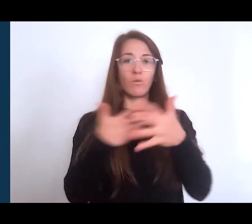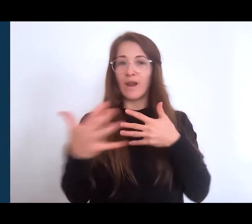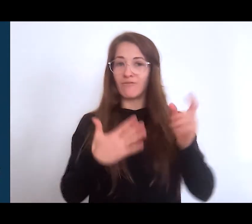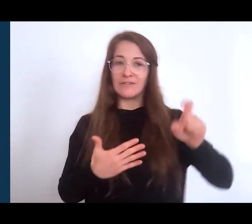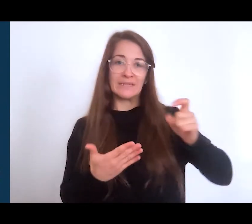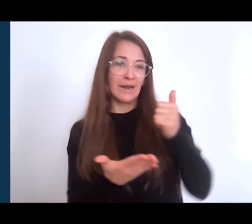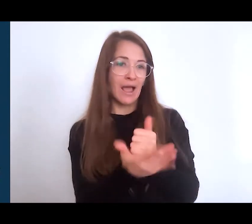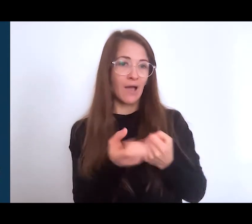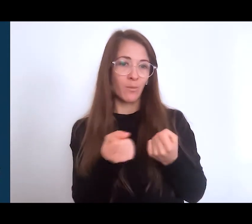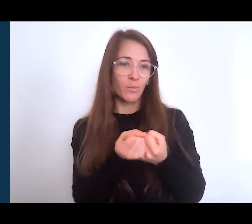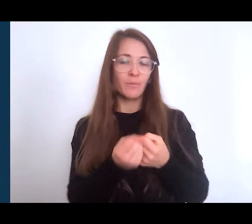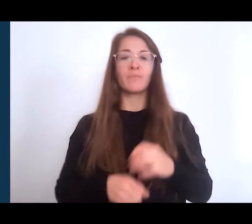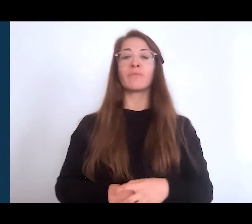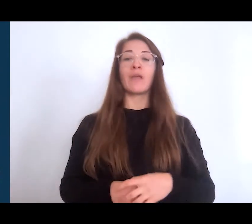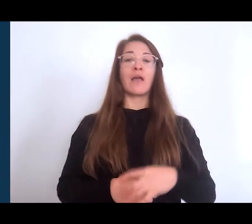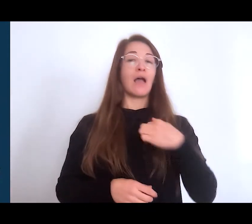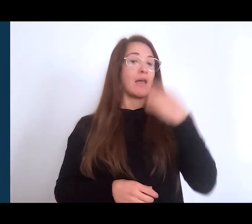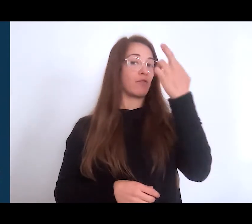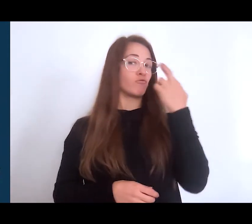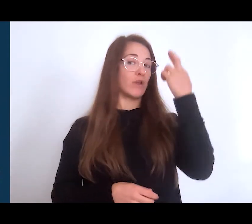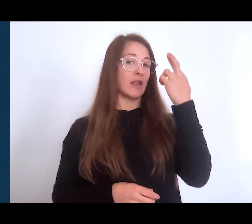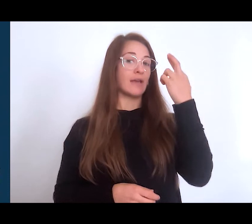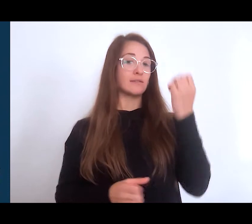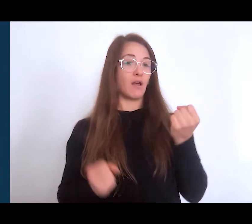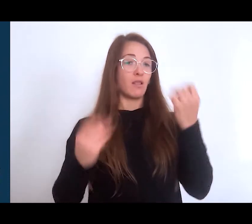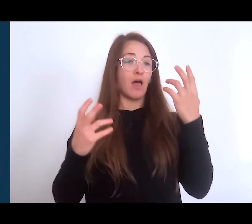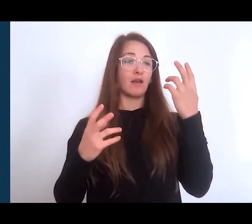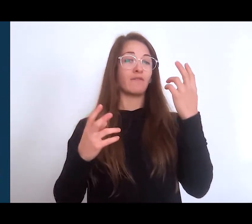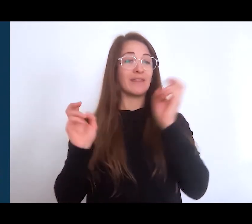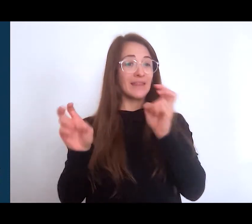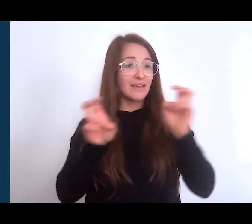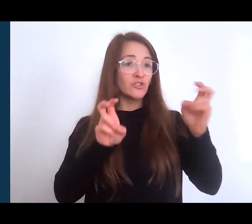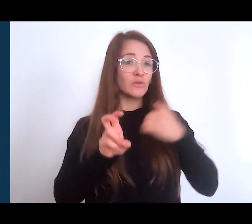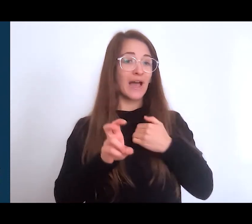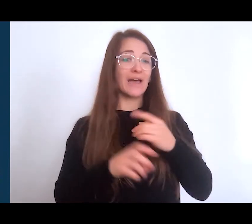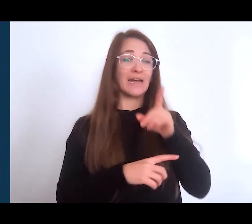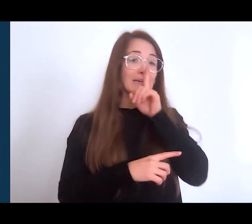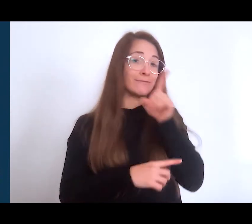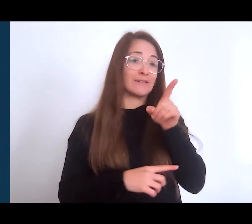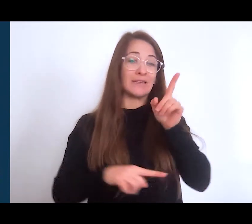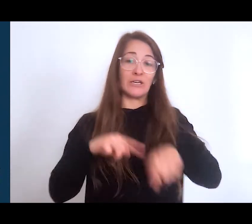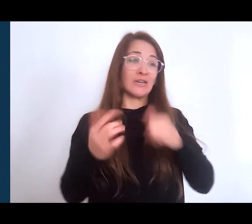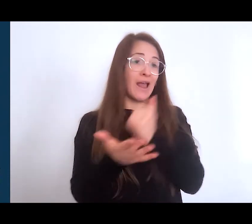AND SO I WOULD HELP THEM. AND I FOUND THAT A LOT OF ISSUES